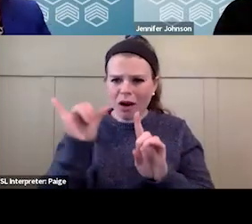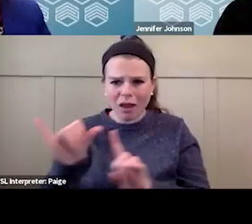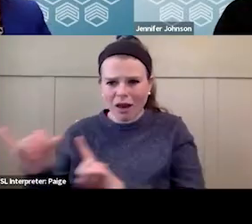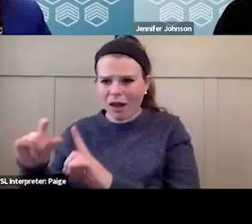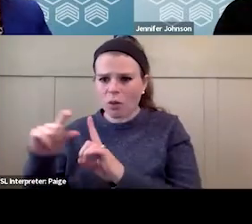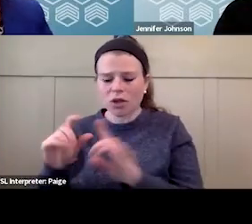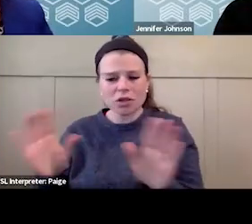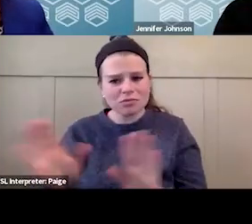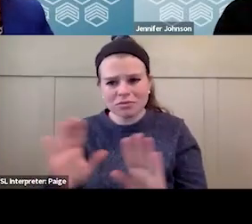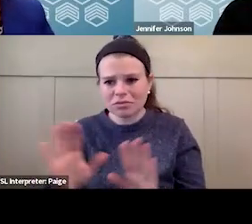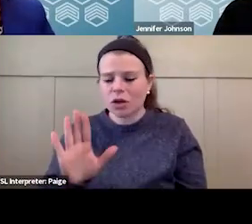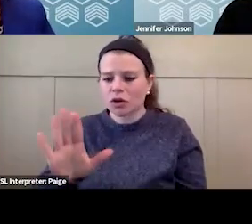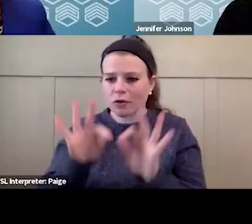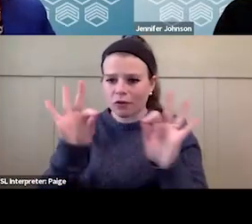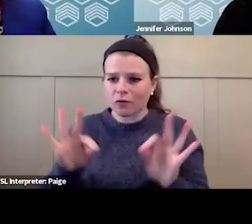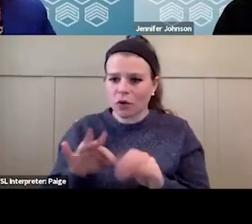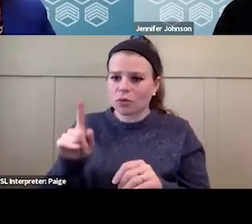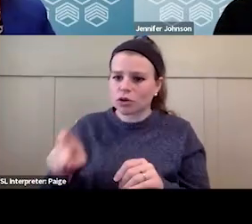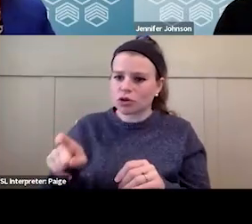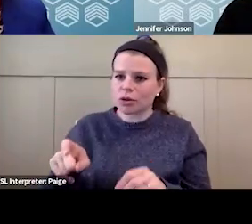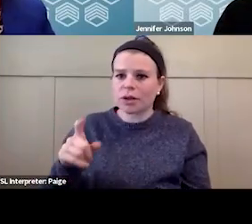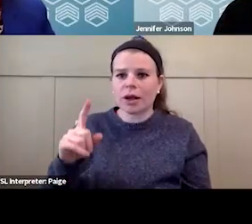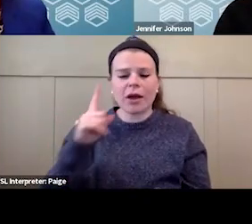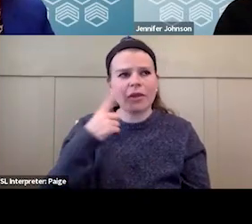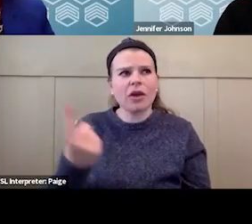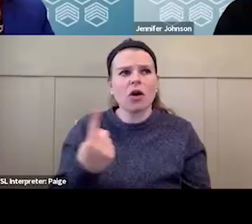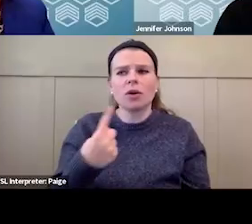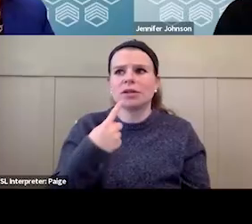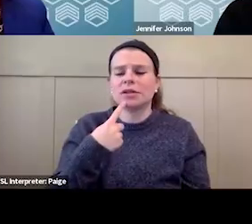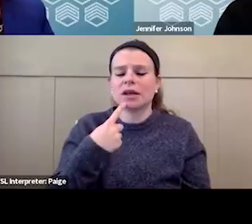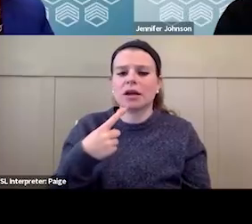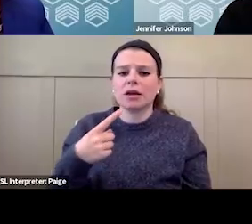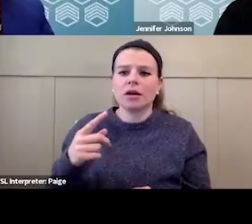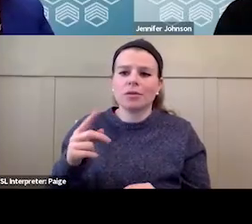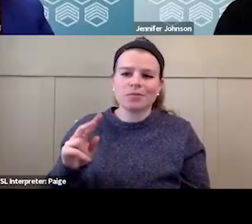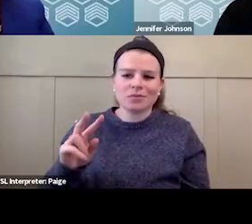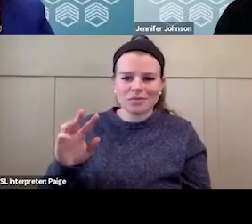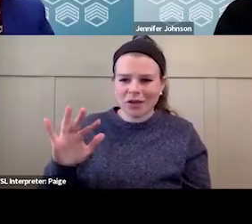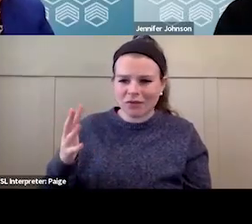Um, your forms should really be written, I, I believe they always say, like, for people with a fifth or sixth grade education.